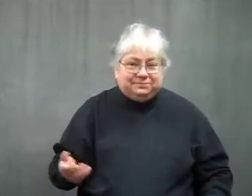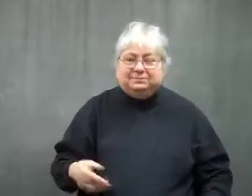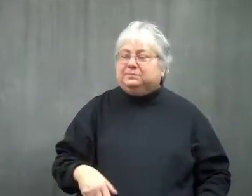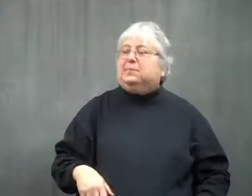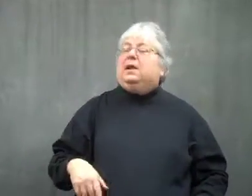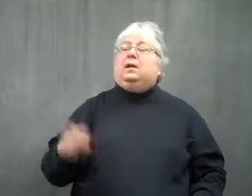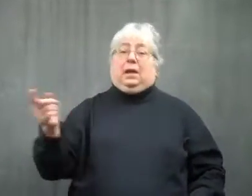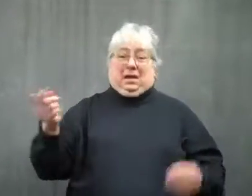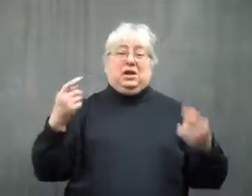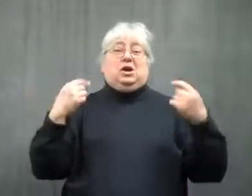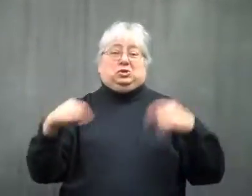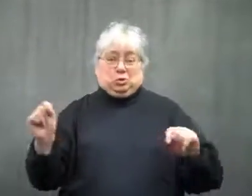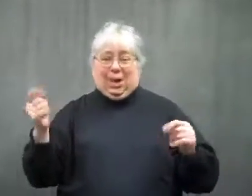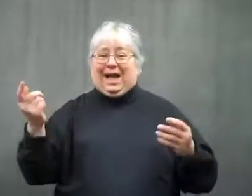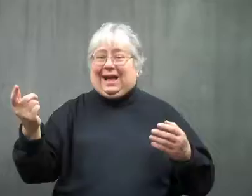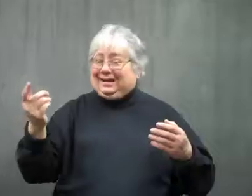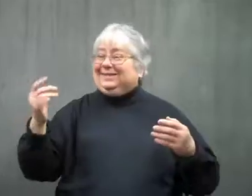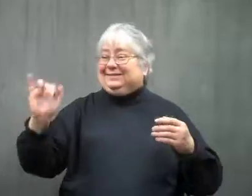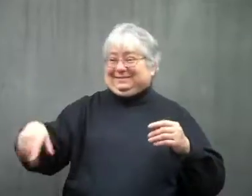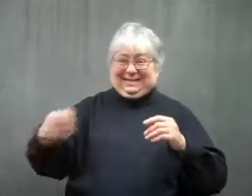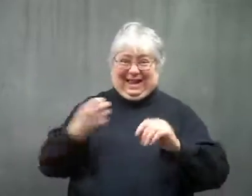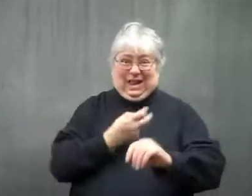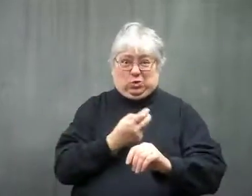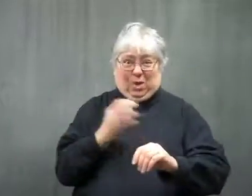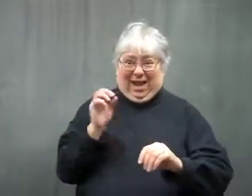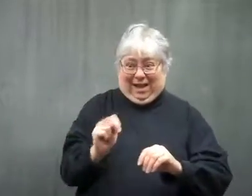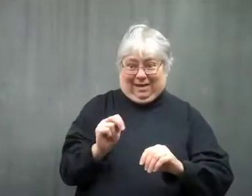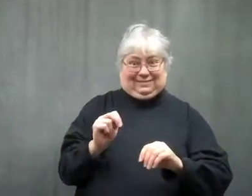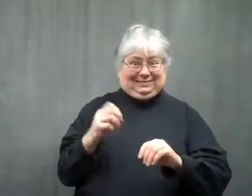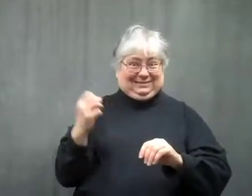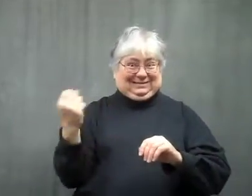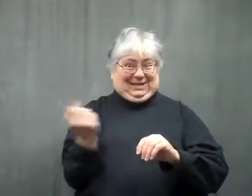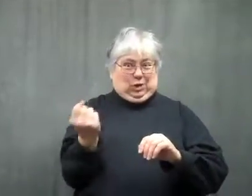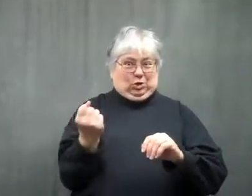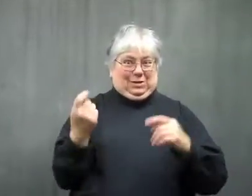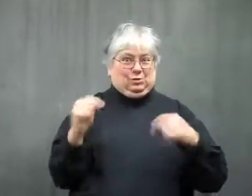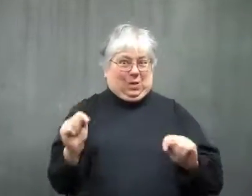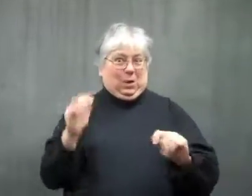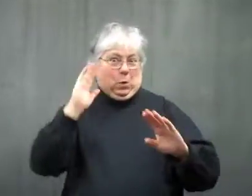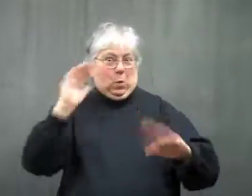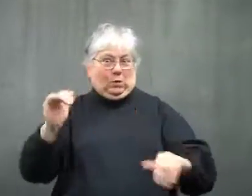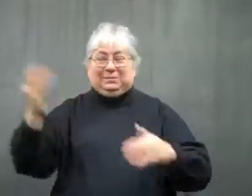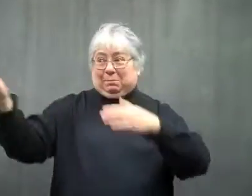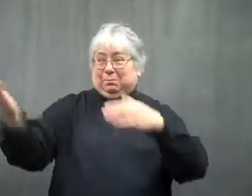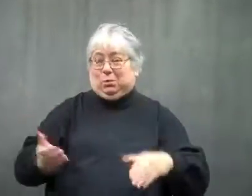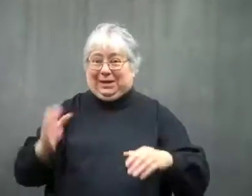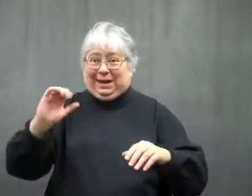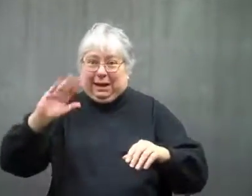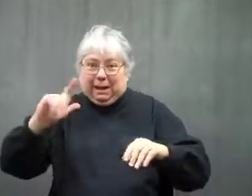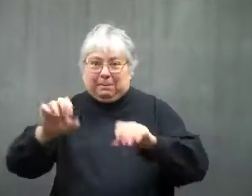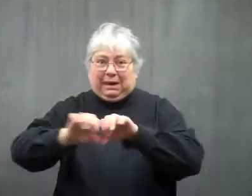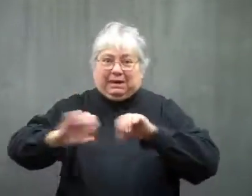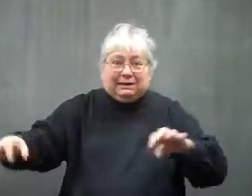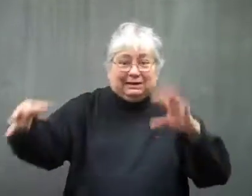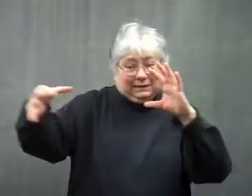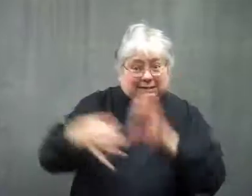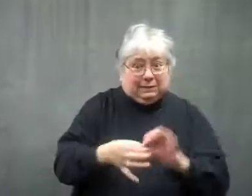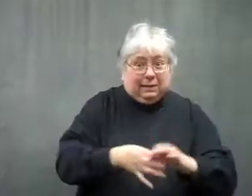They brought in a cable and hoped to get the electricity hooked up on Saturday.